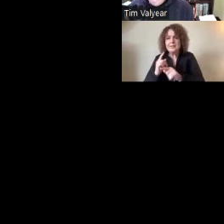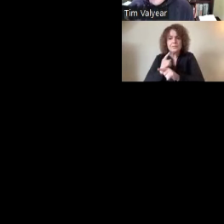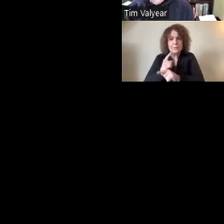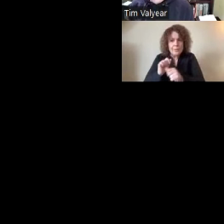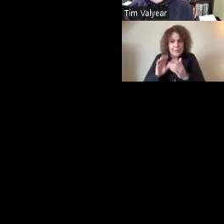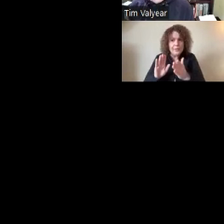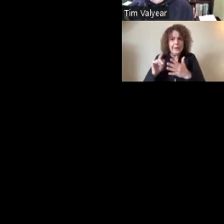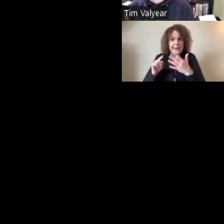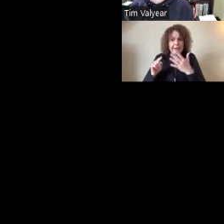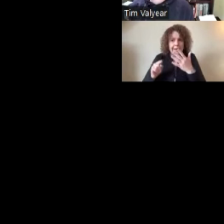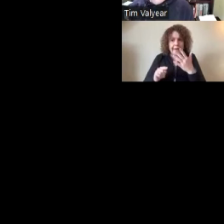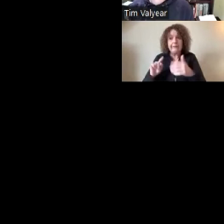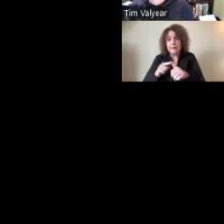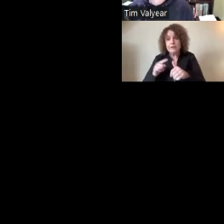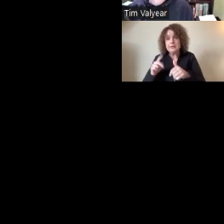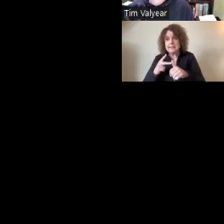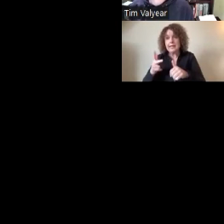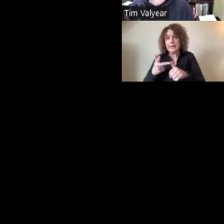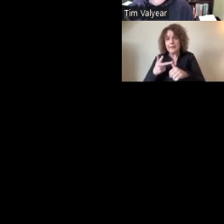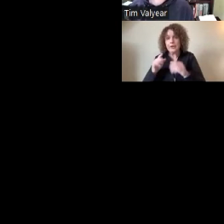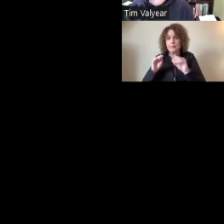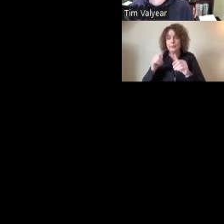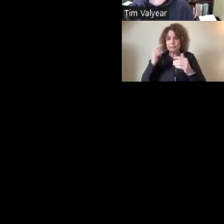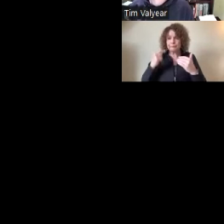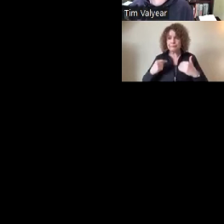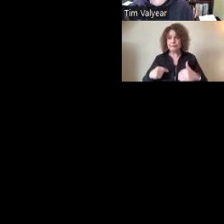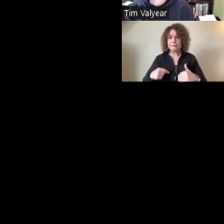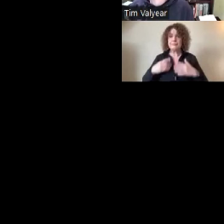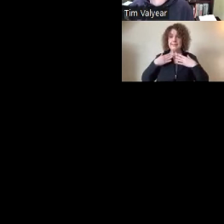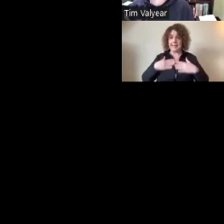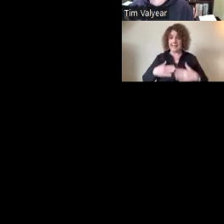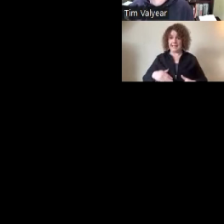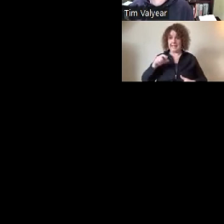saying after watching your video, this is the proper